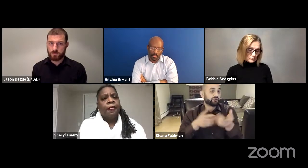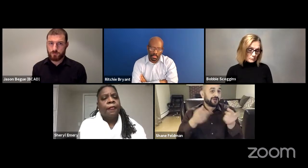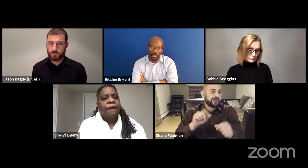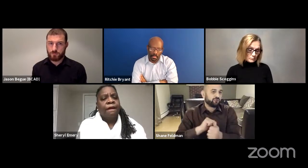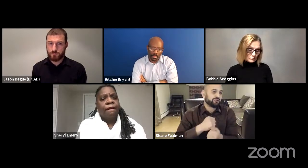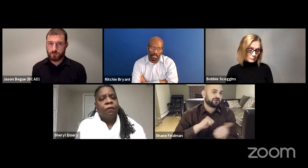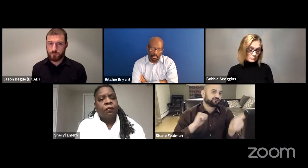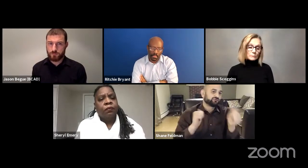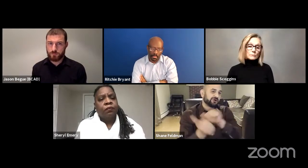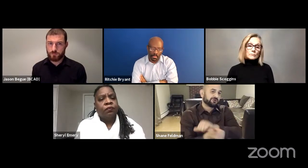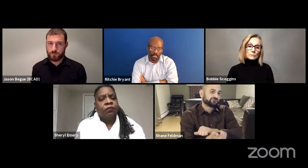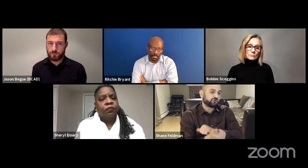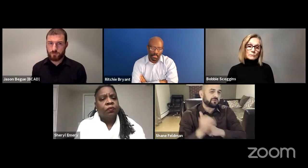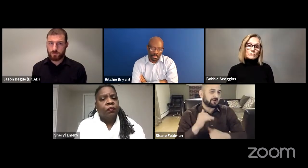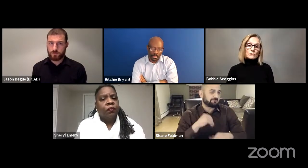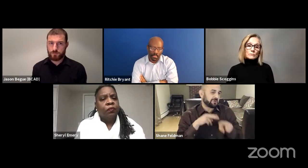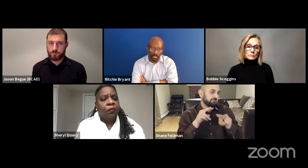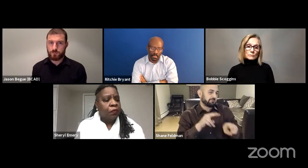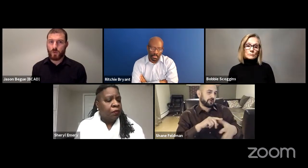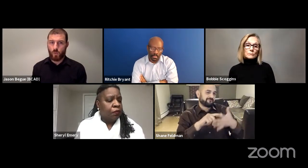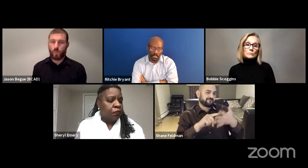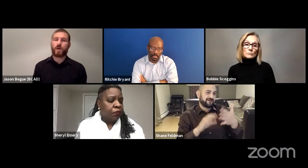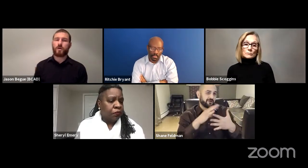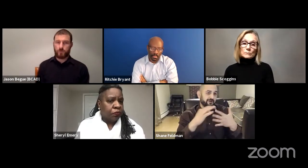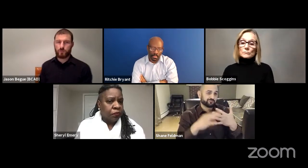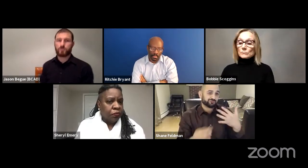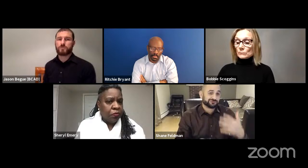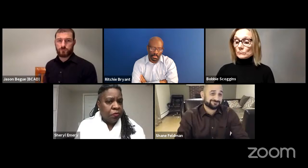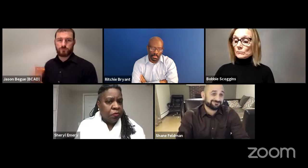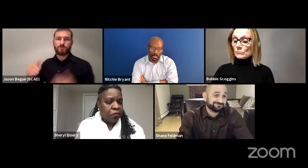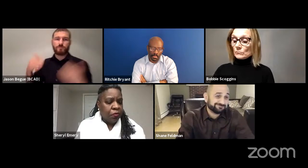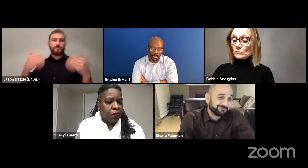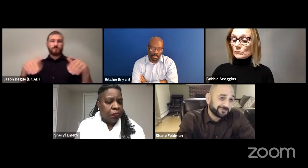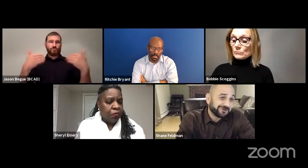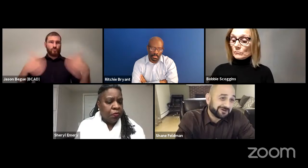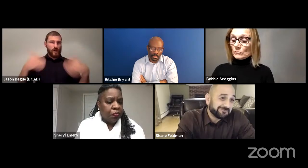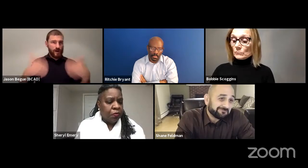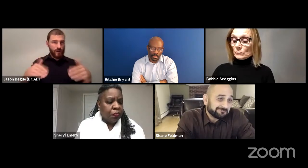a possibility, but it takes years and years for those lawsuits to effect change.